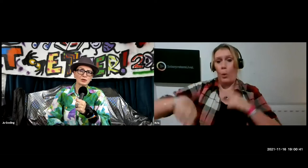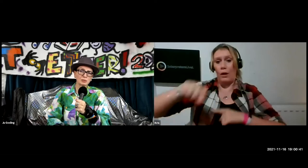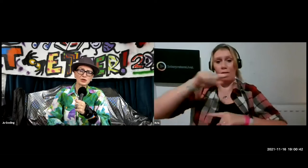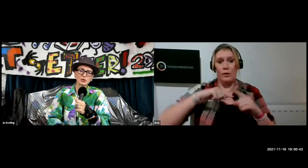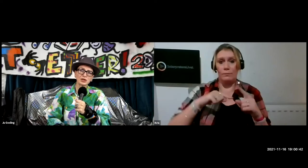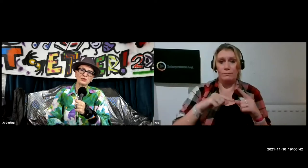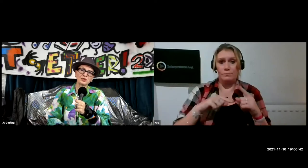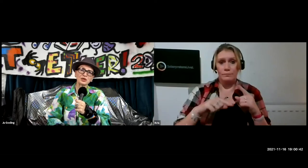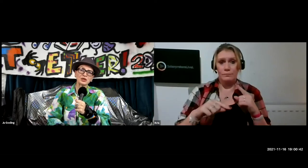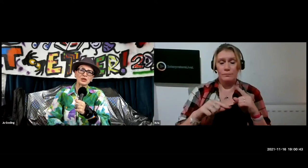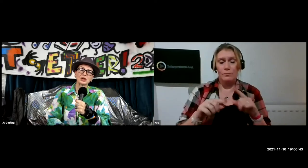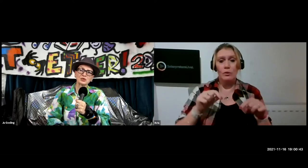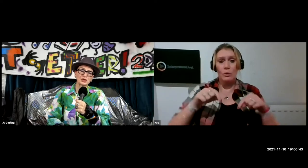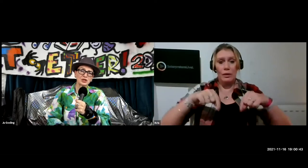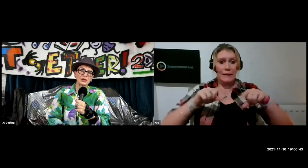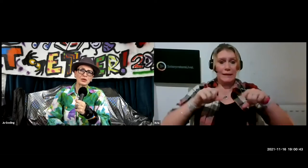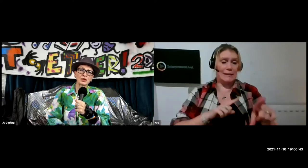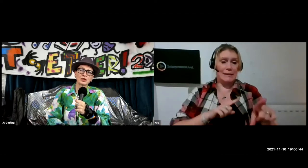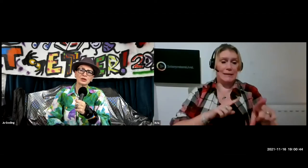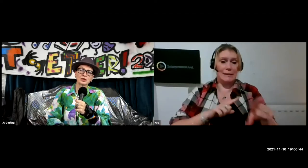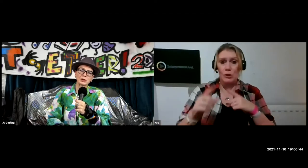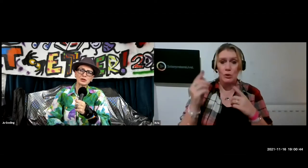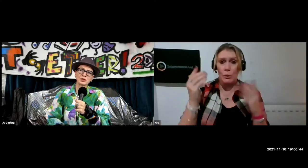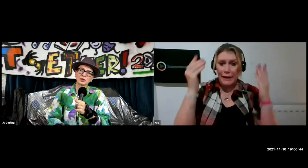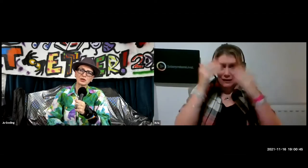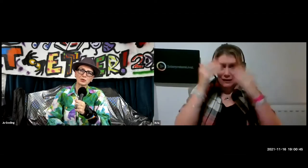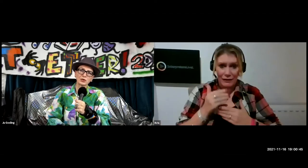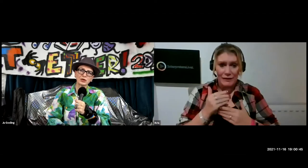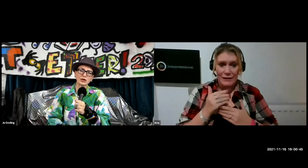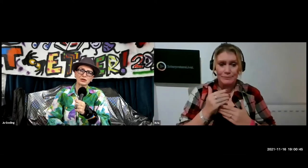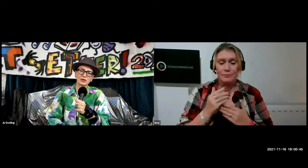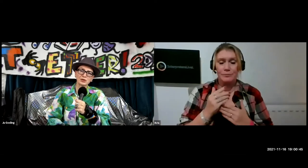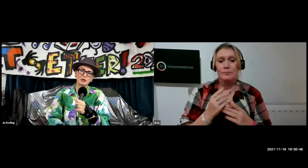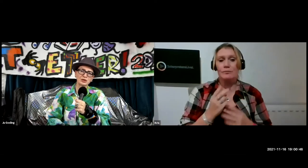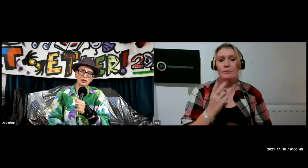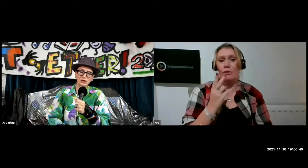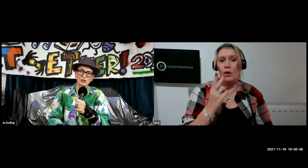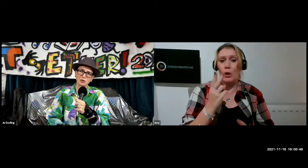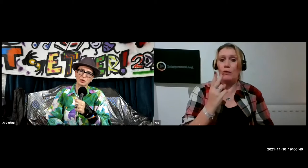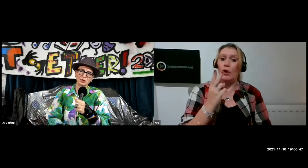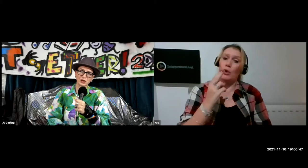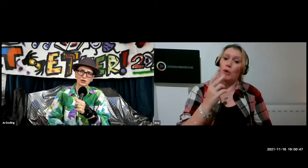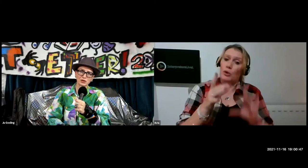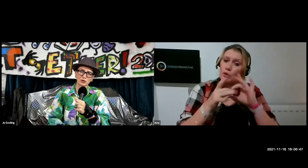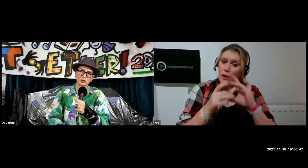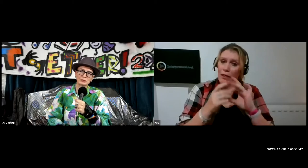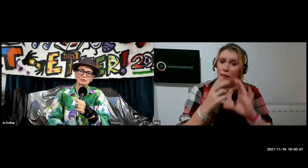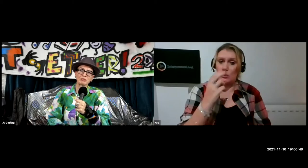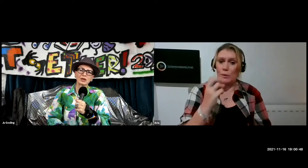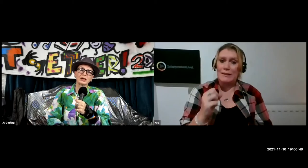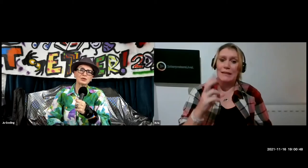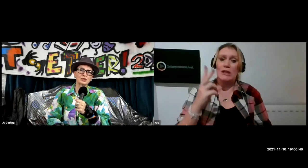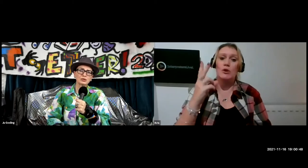special evening, of the together 2021 disability history month festival. It